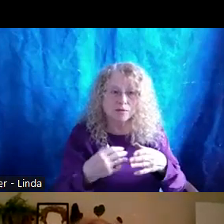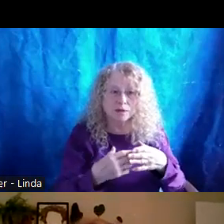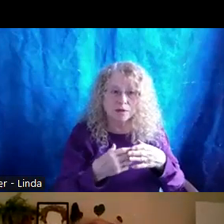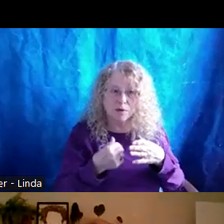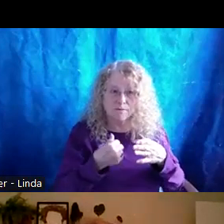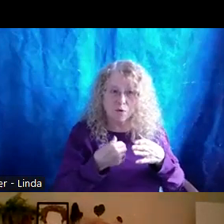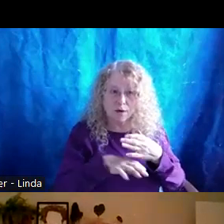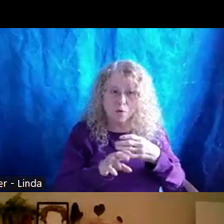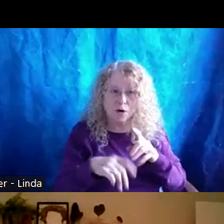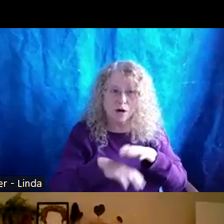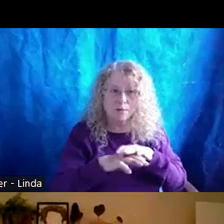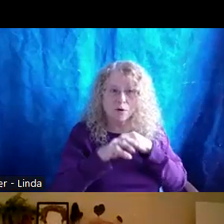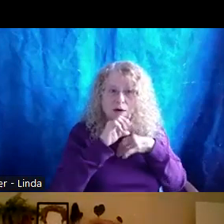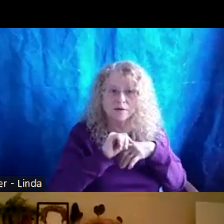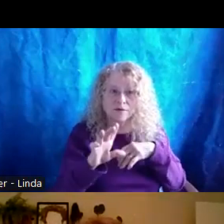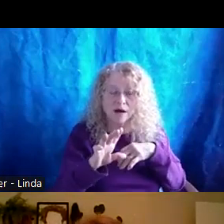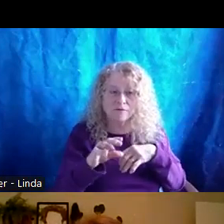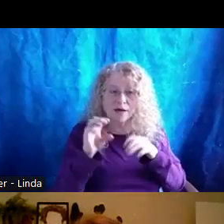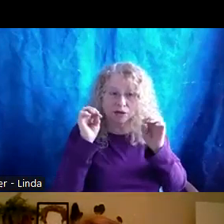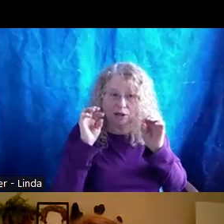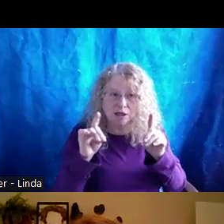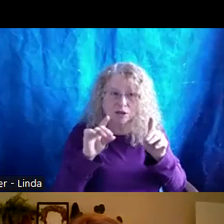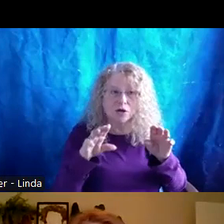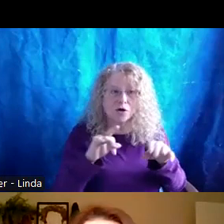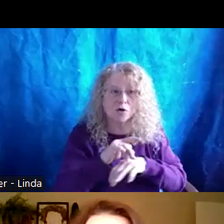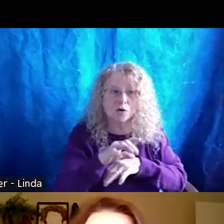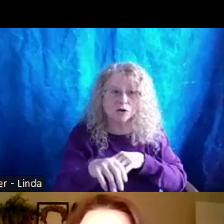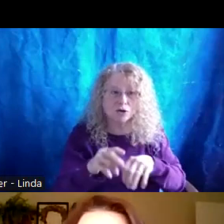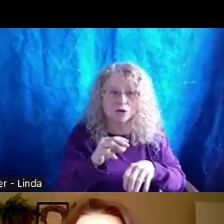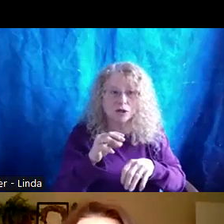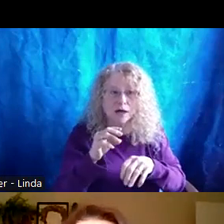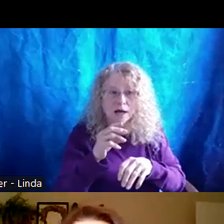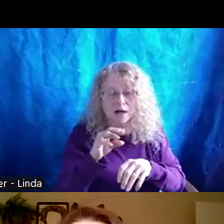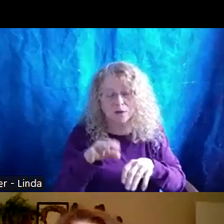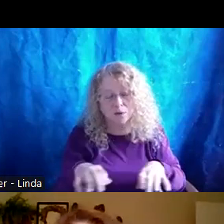AREAS LIKE EDUCATION, EARLY CHILDHOOD AND CARE, HEALTH, HOUSING AND HUMAN SERVICES.